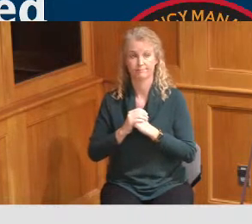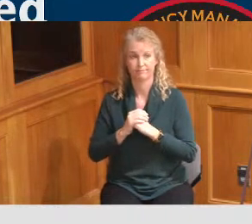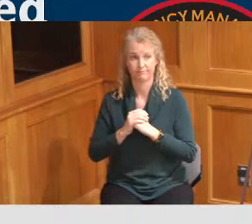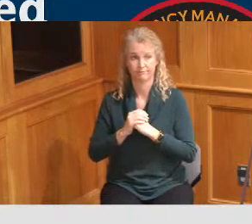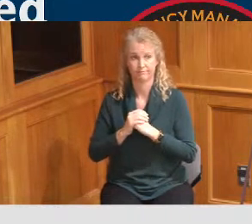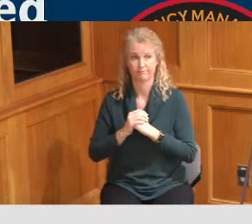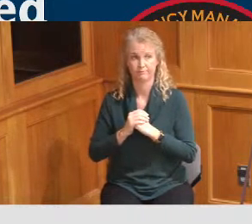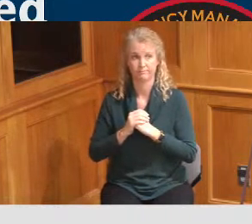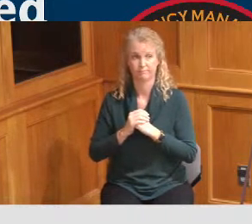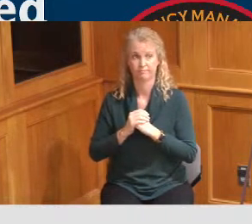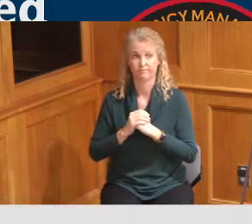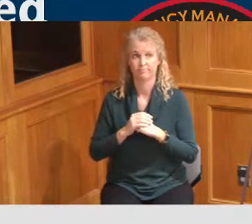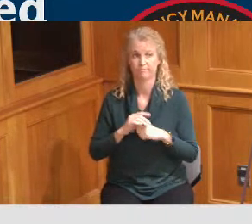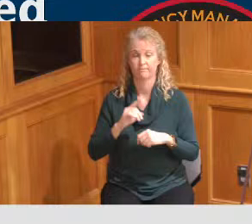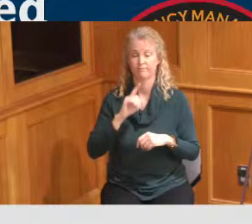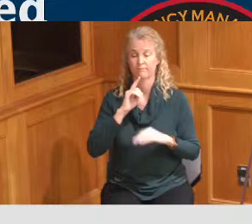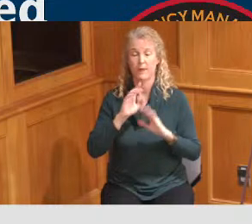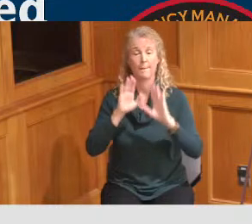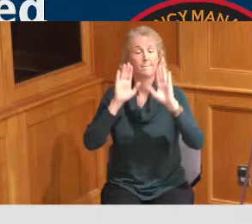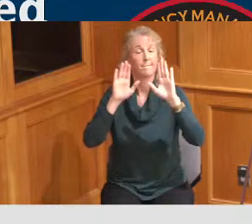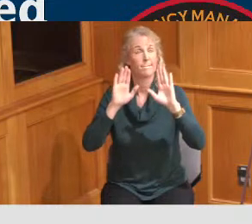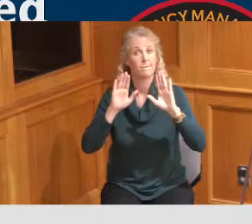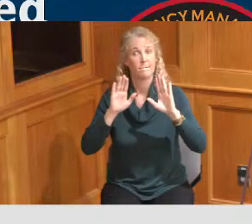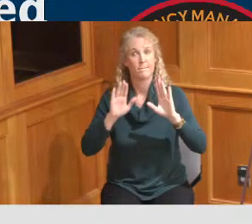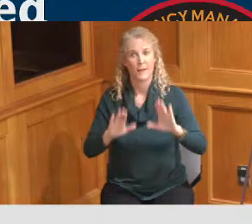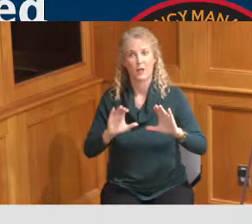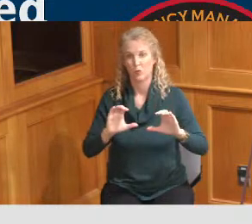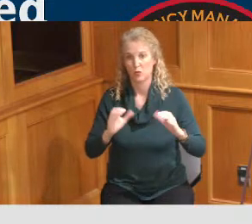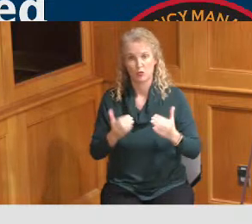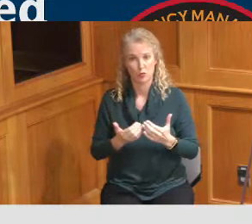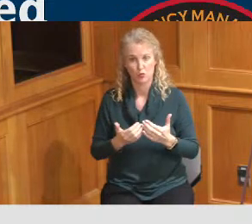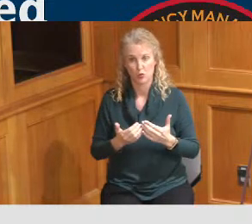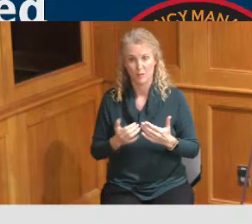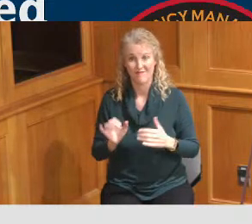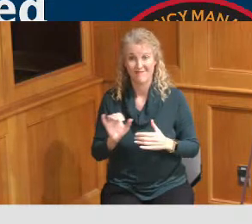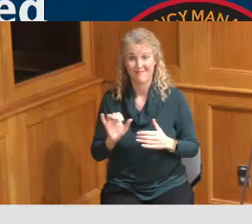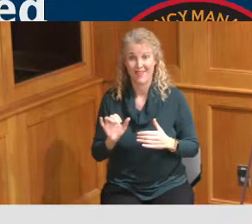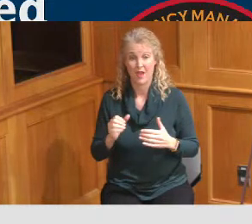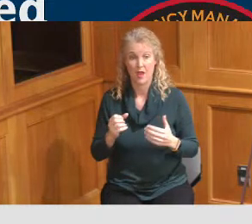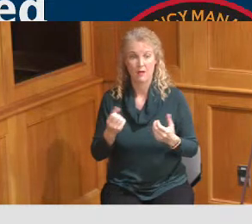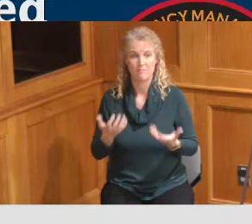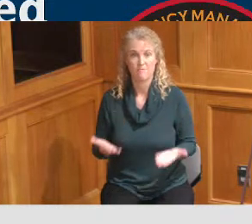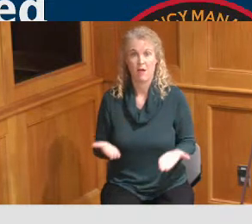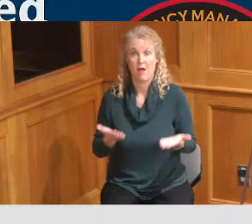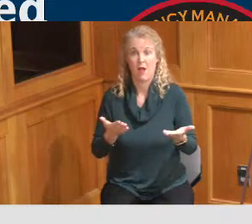that's a that's a fabulous resource and they have everything from heavy rescue to drone operations